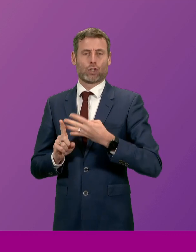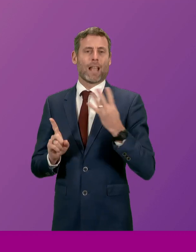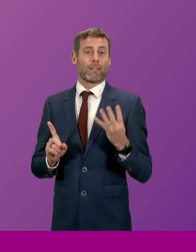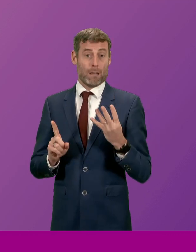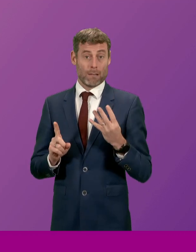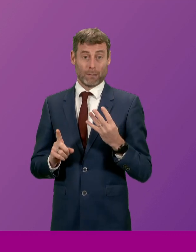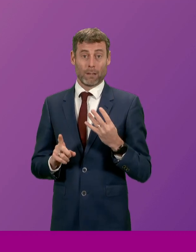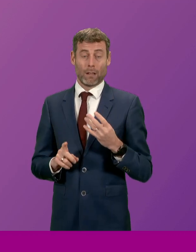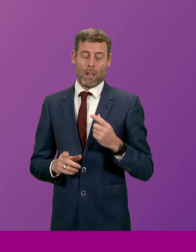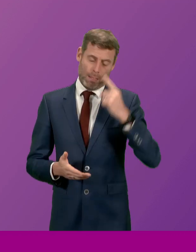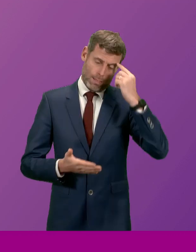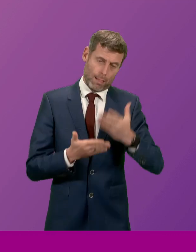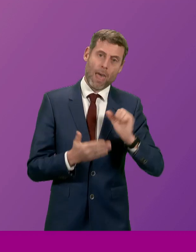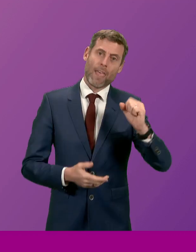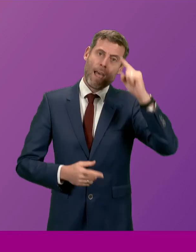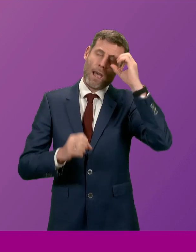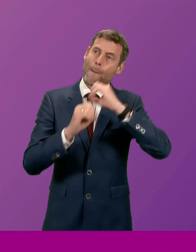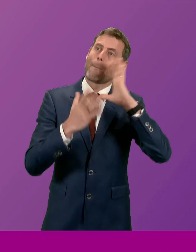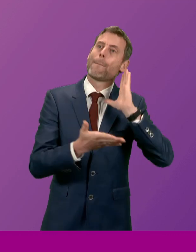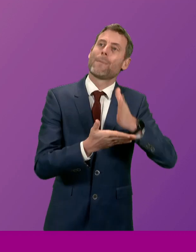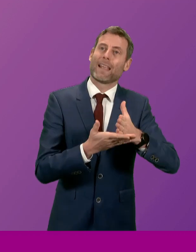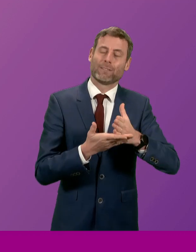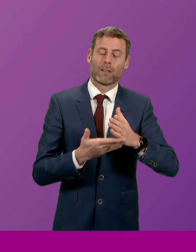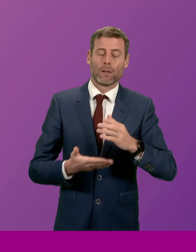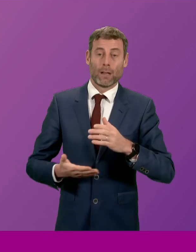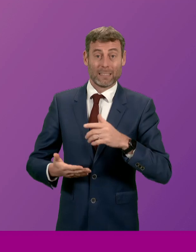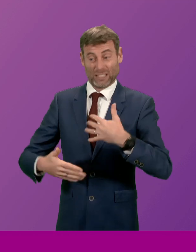put its ideology not just before the rights of women and girls,